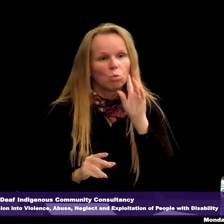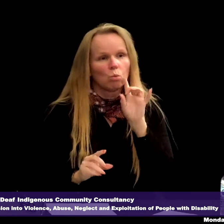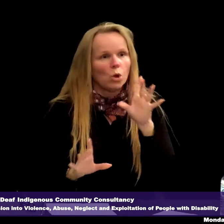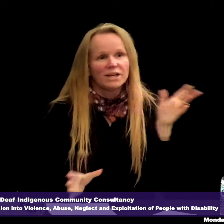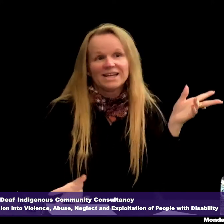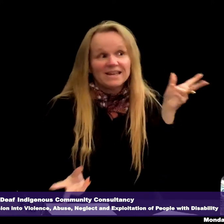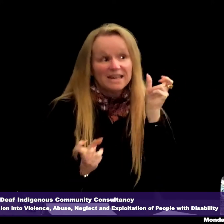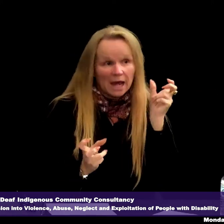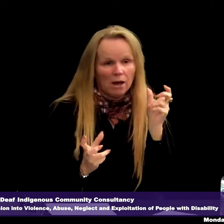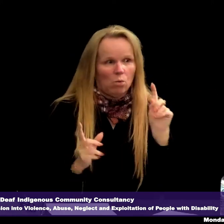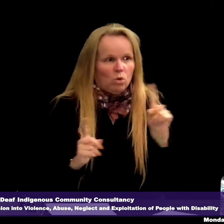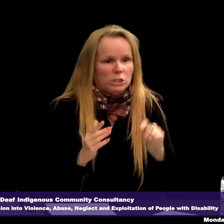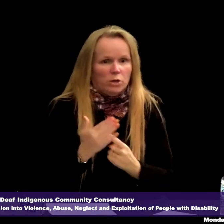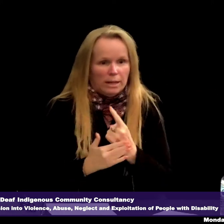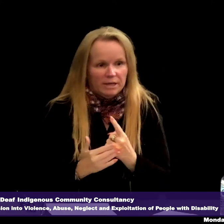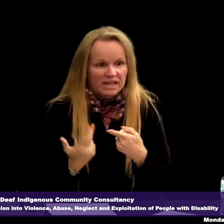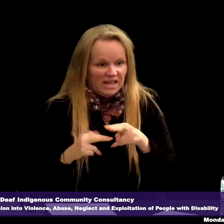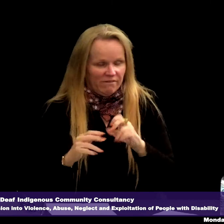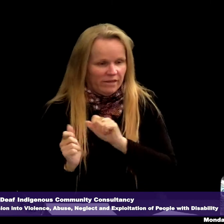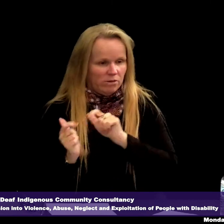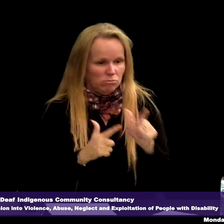They can't participate. They won't hear what's going on.